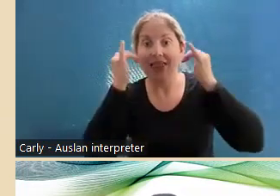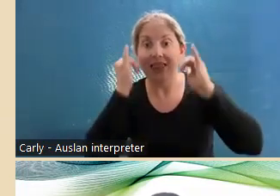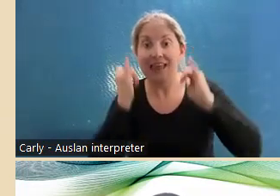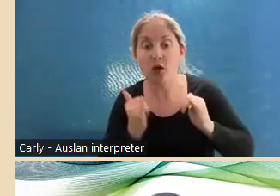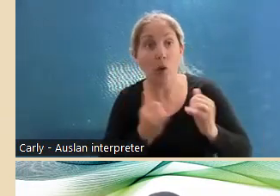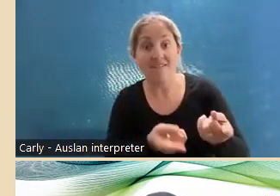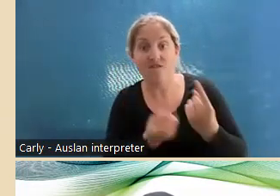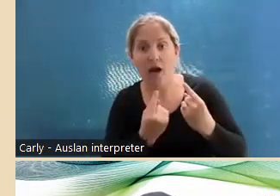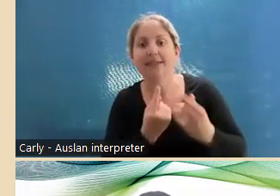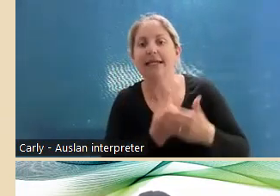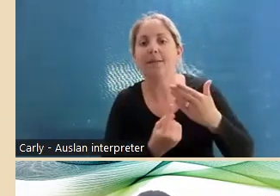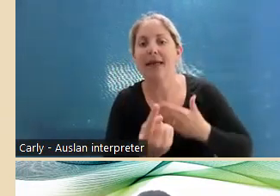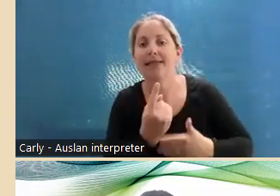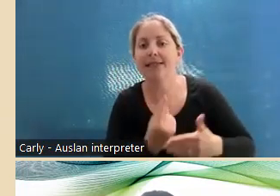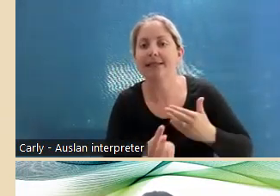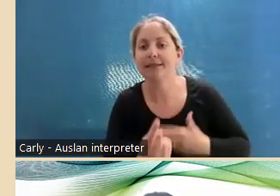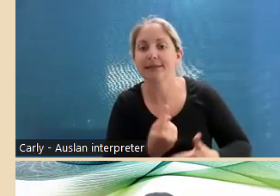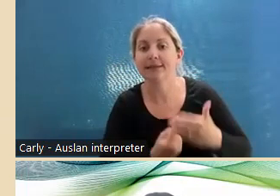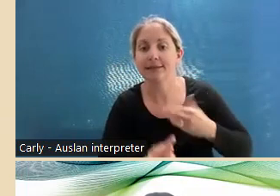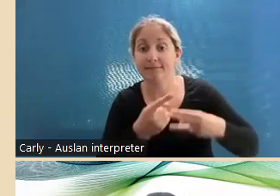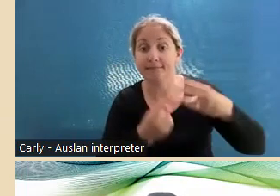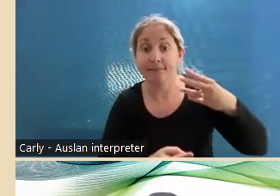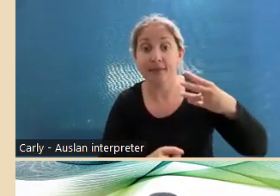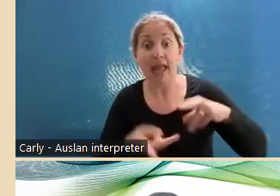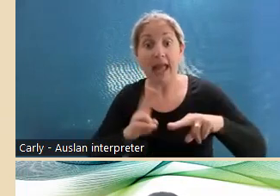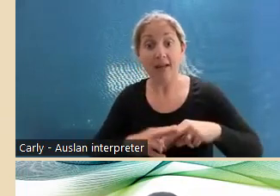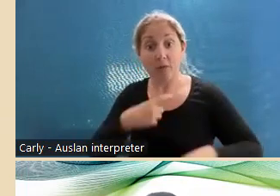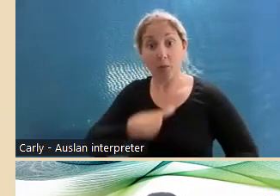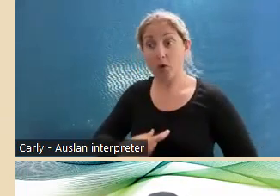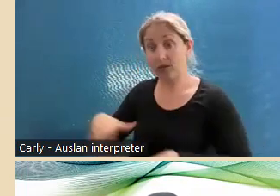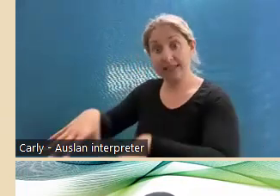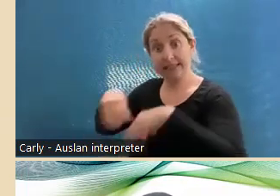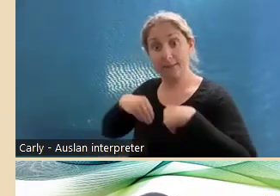have received a recommendation through the Independent Expert Review program.